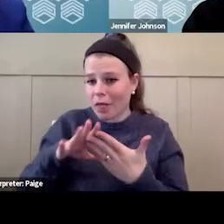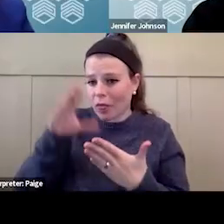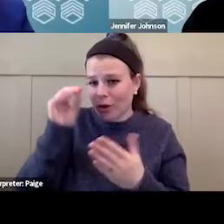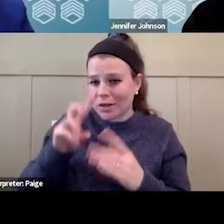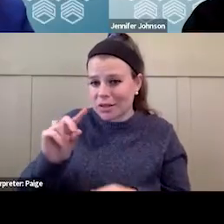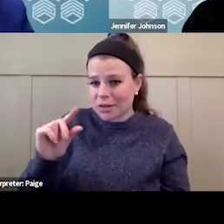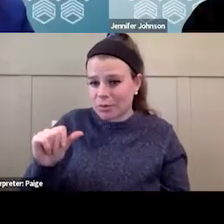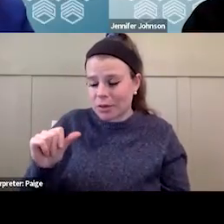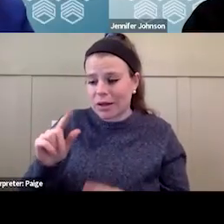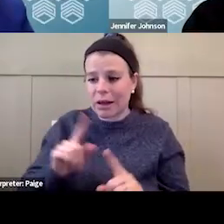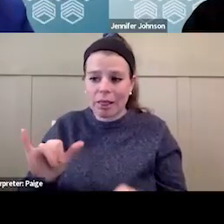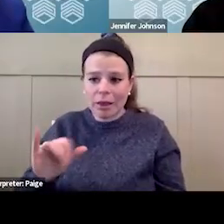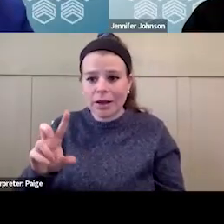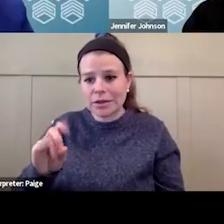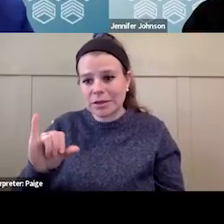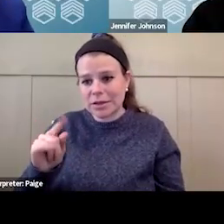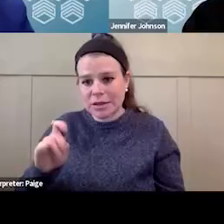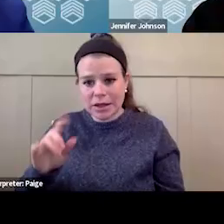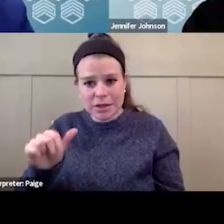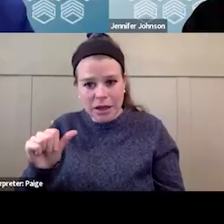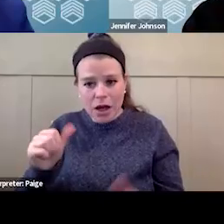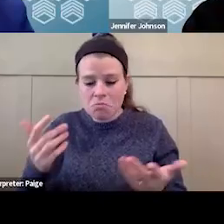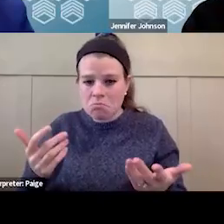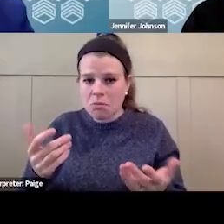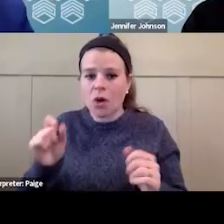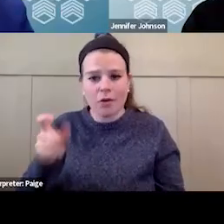We need to be aware of that so that we can make things, um, easy